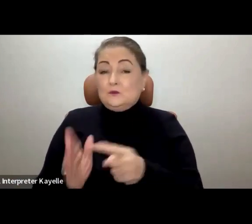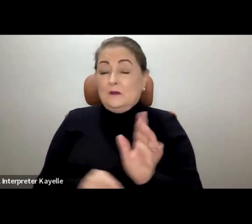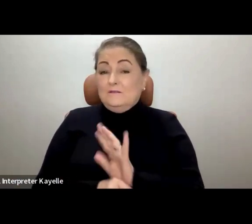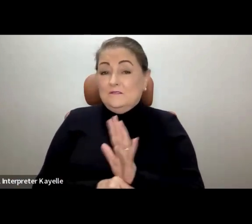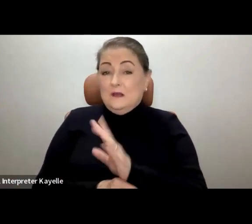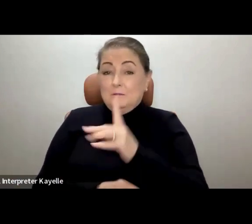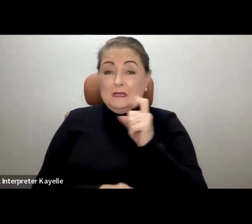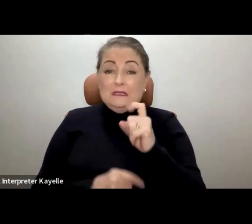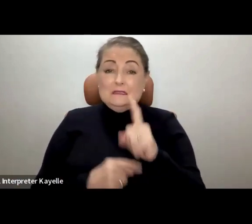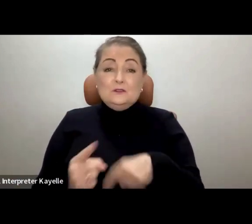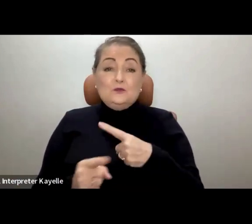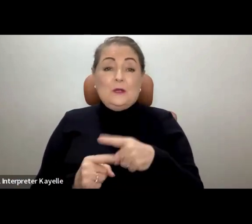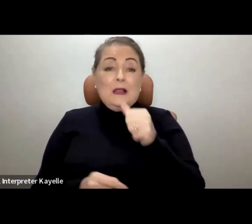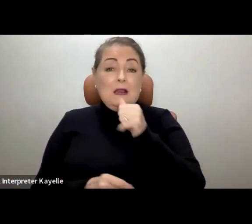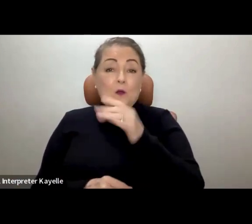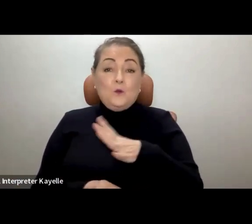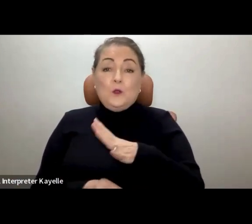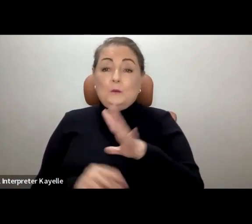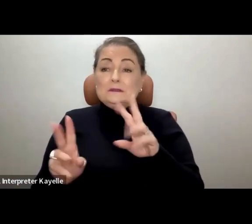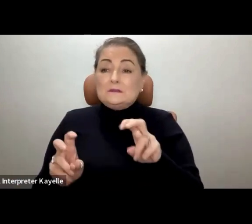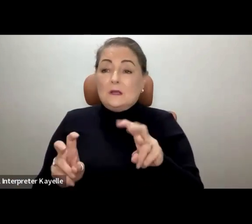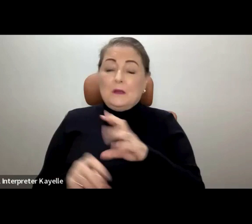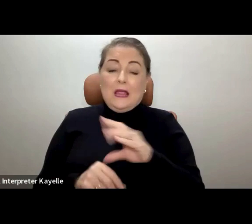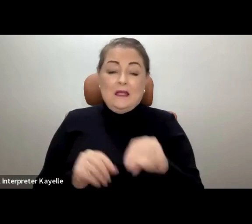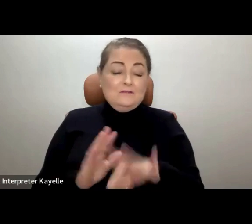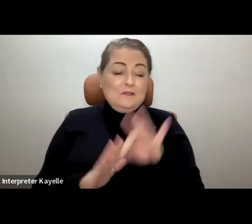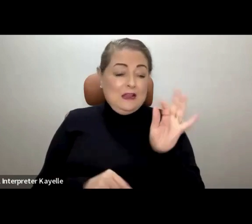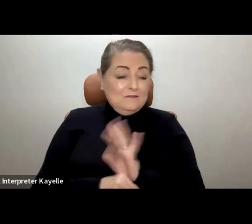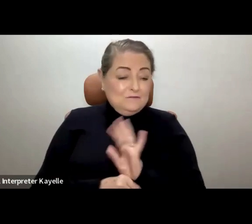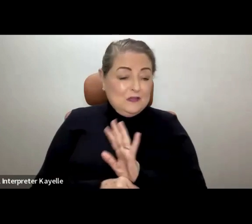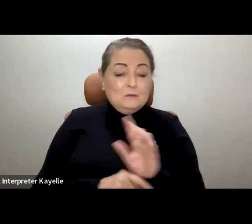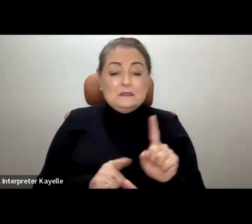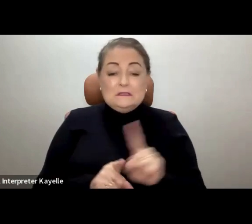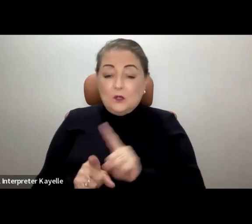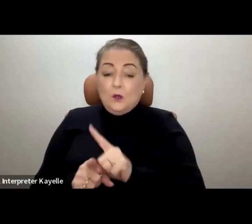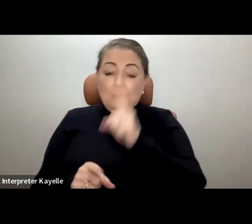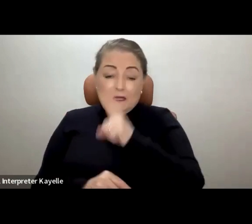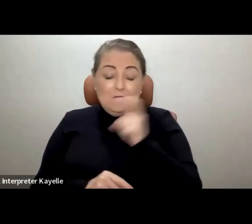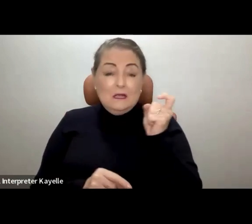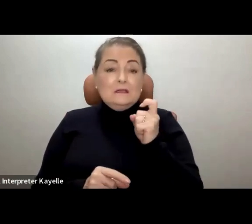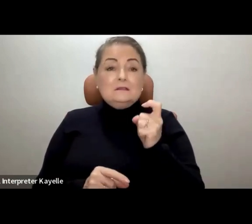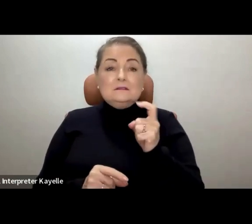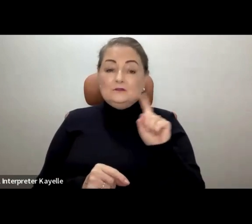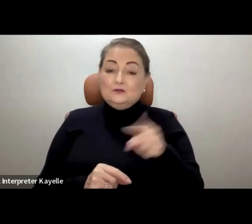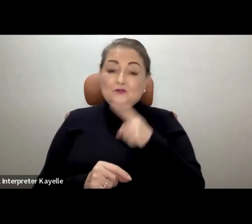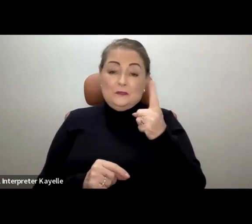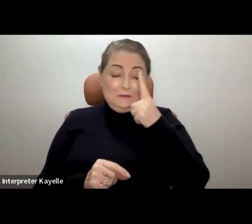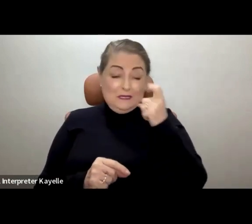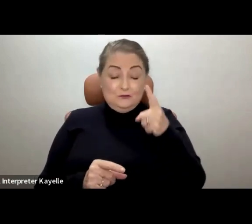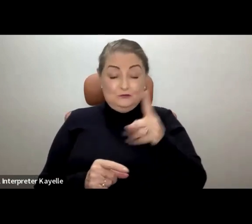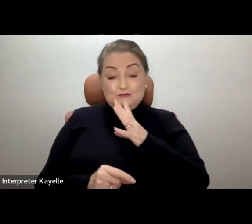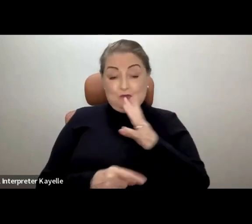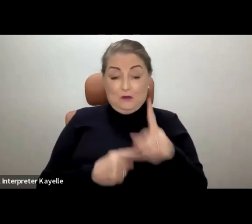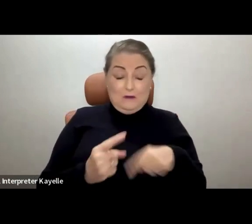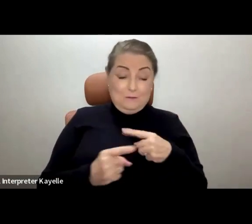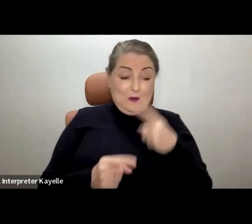woman's topic, and we'll find a film and just happens to be also because just because you're talking about one specific topic